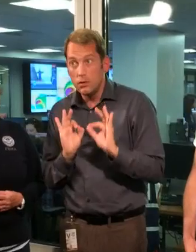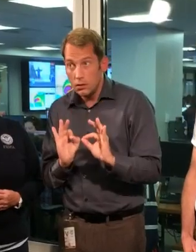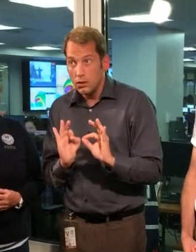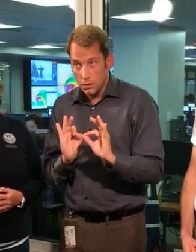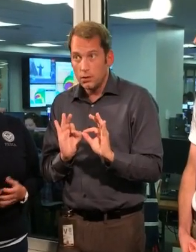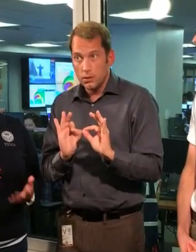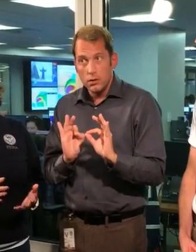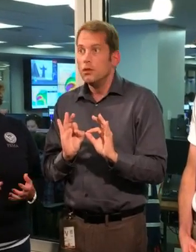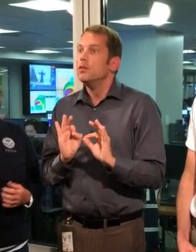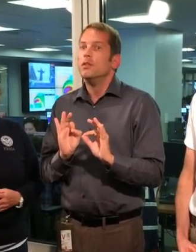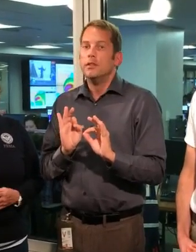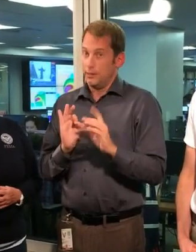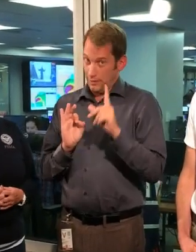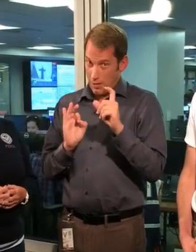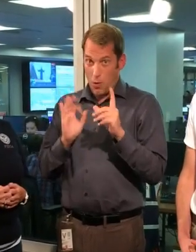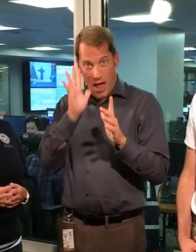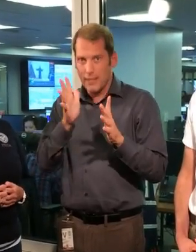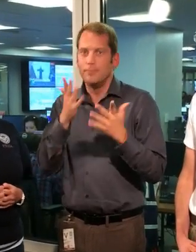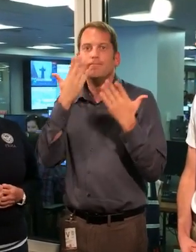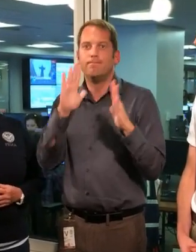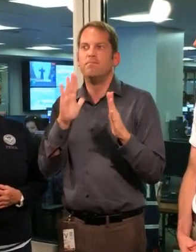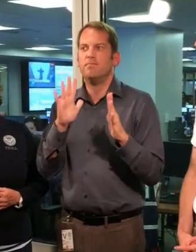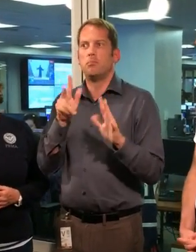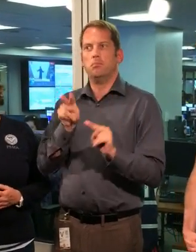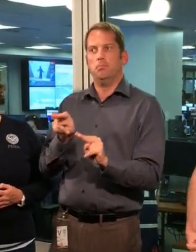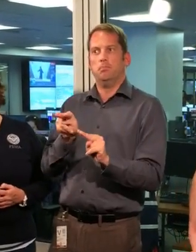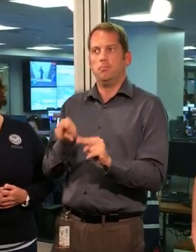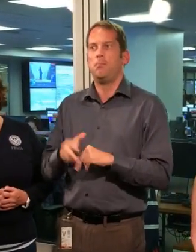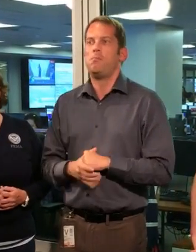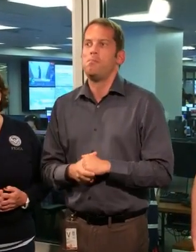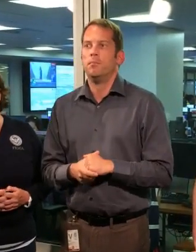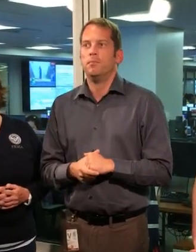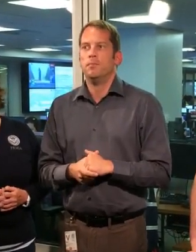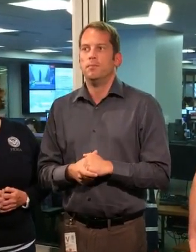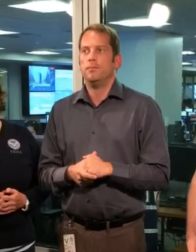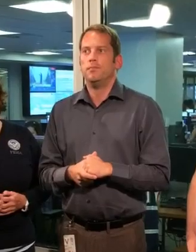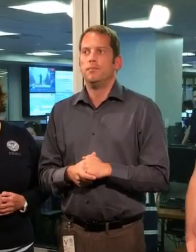not true as Daniel had mentioned, it's really that the floodwaters, the rains that are still